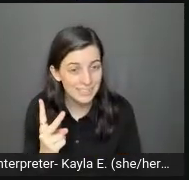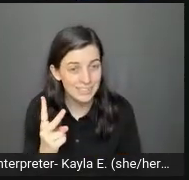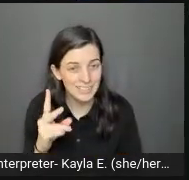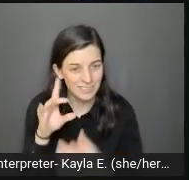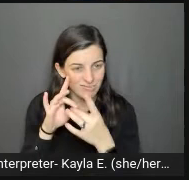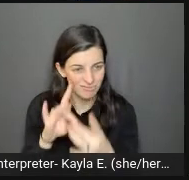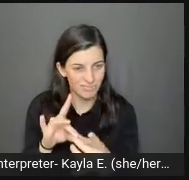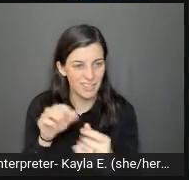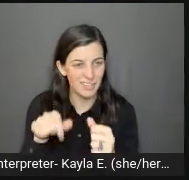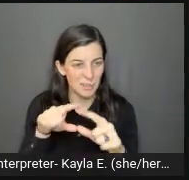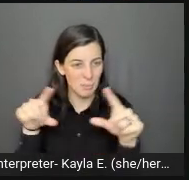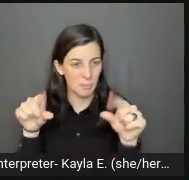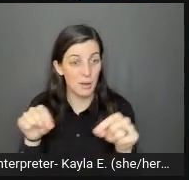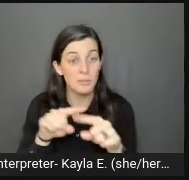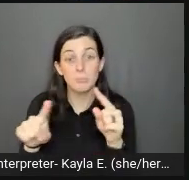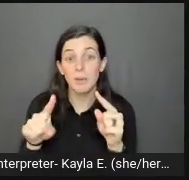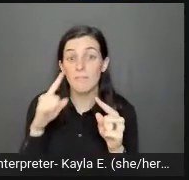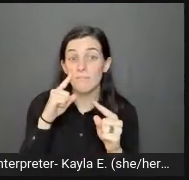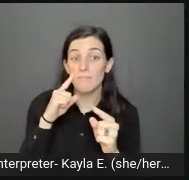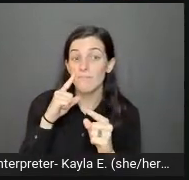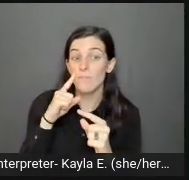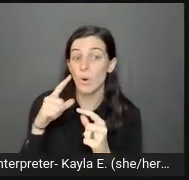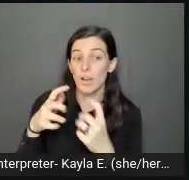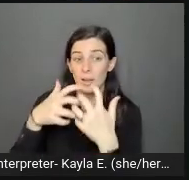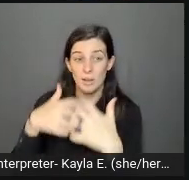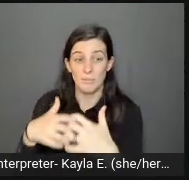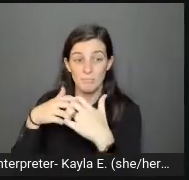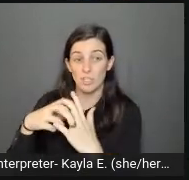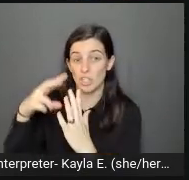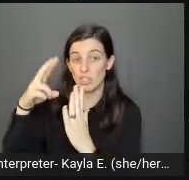For screen reading users, there's a problem with this first one.